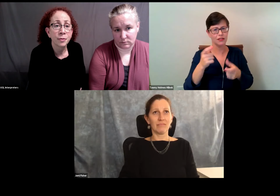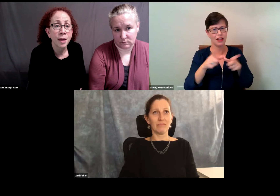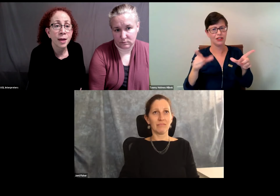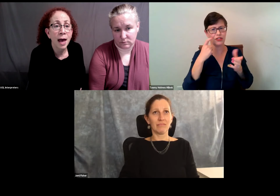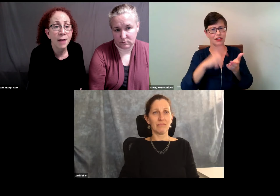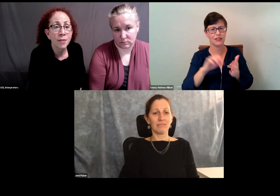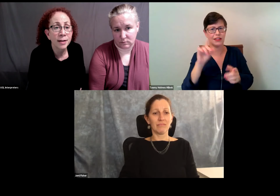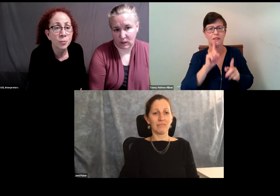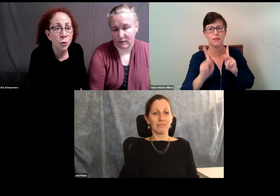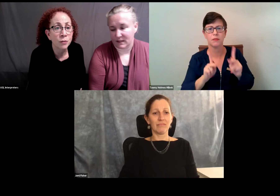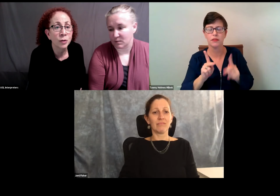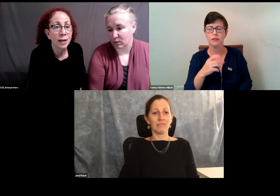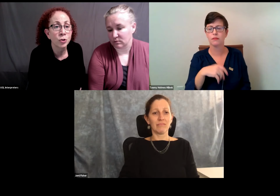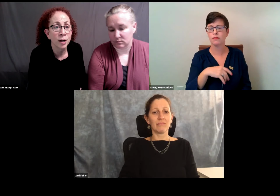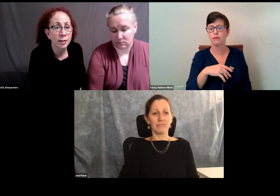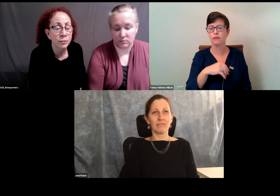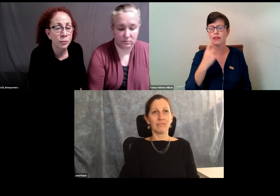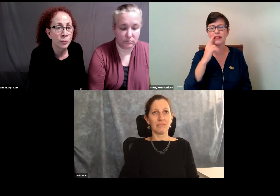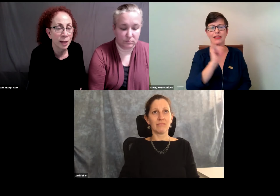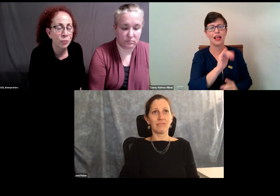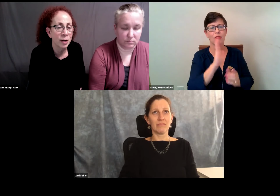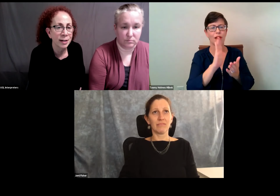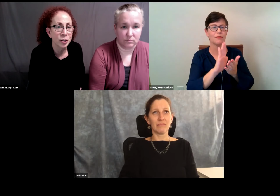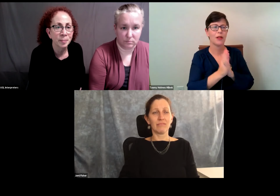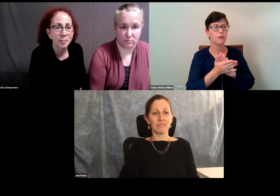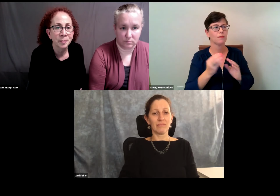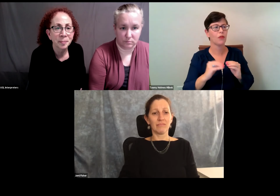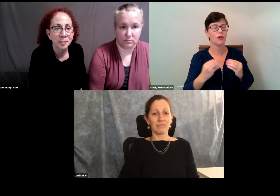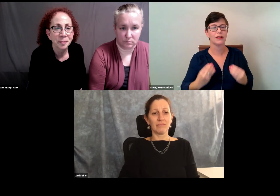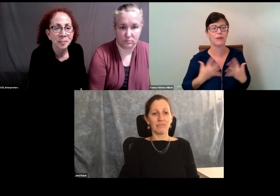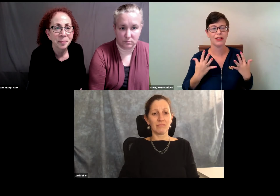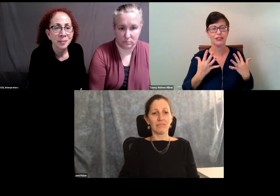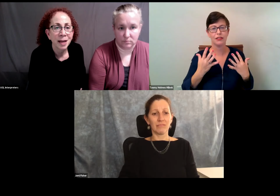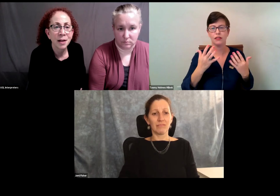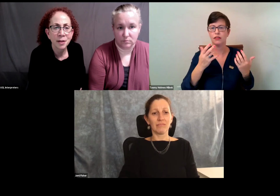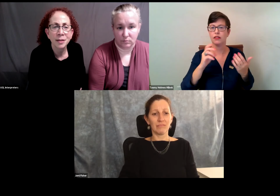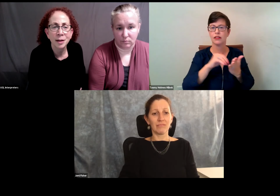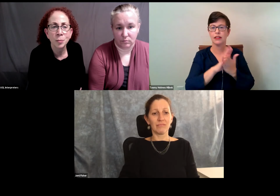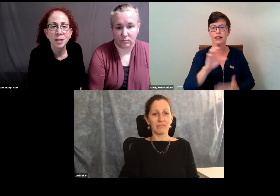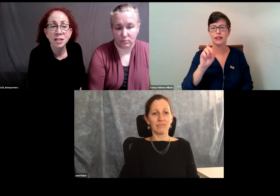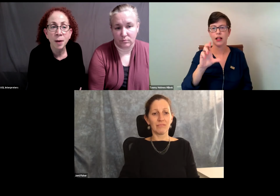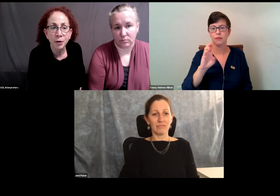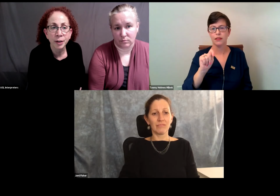They have that support is the language language recognition. And I think that would be inspiring.